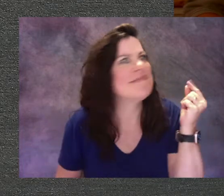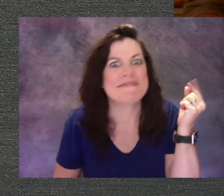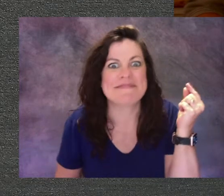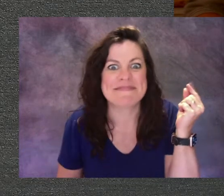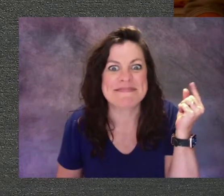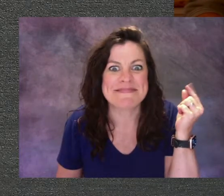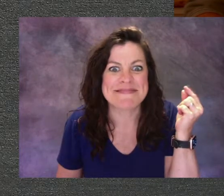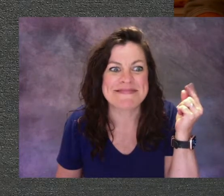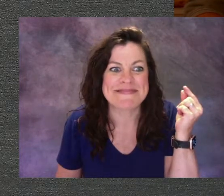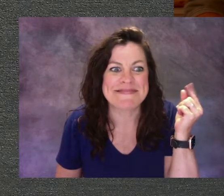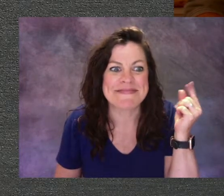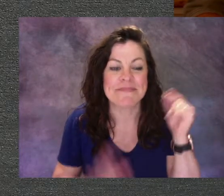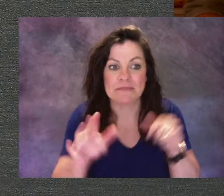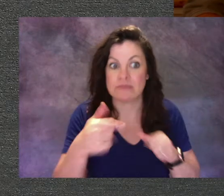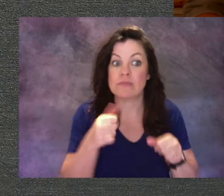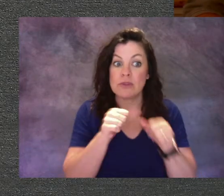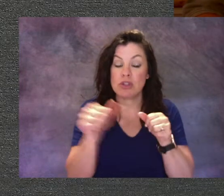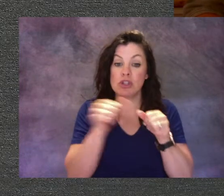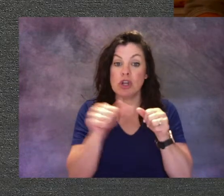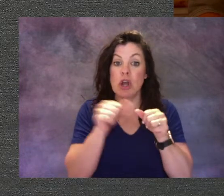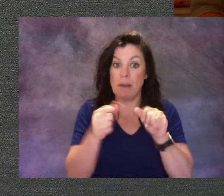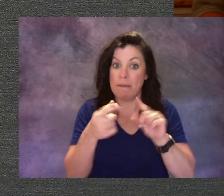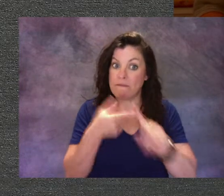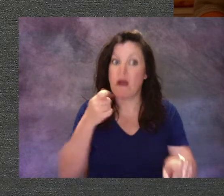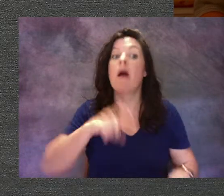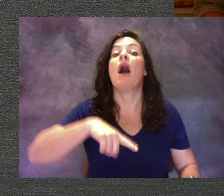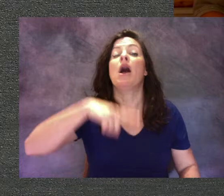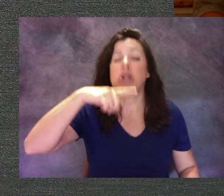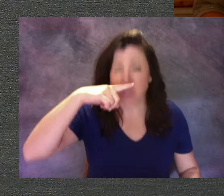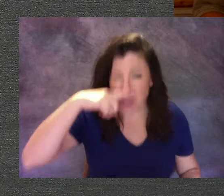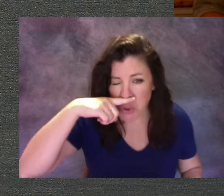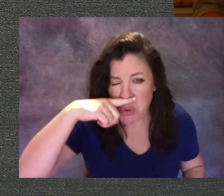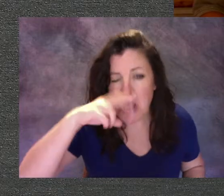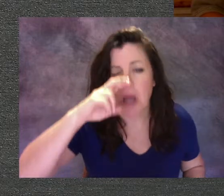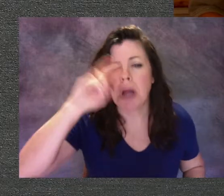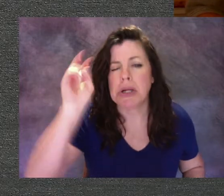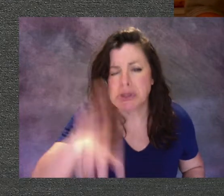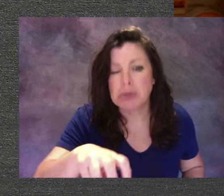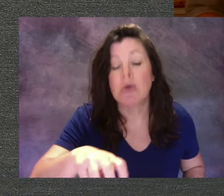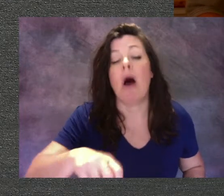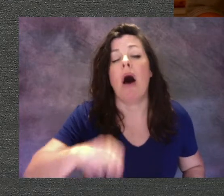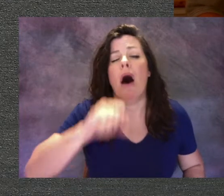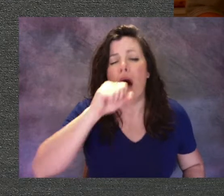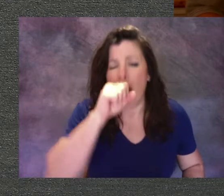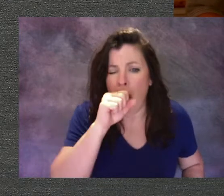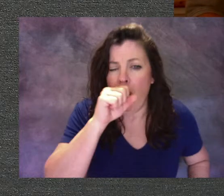what germs from a sneeze or a cough looks like. How are we gonna do that?